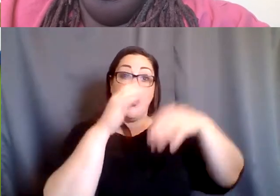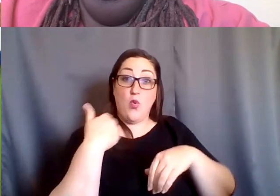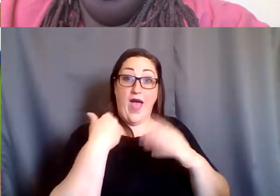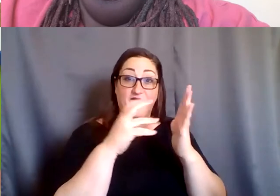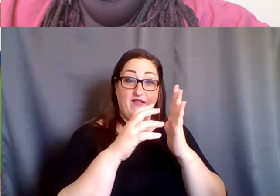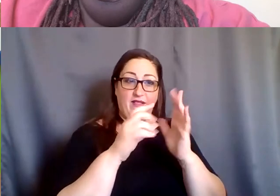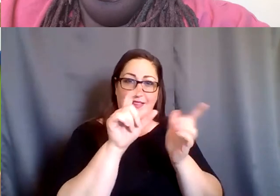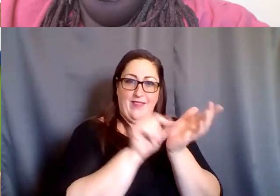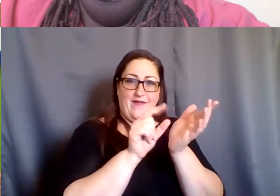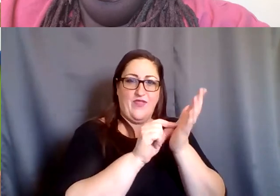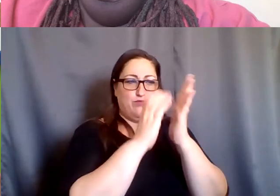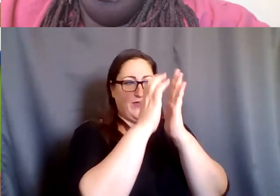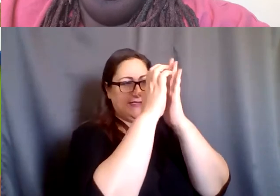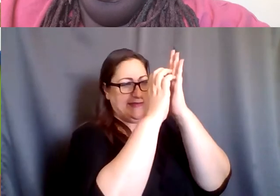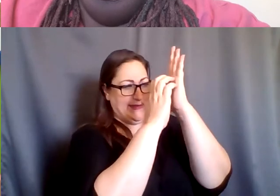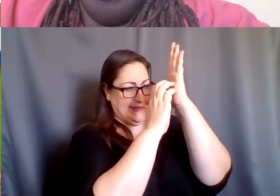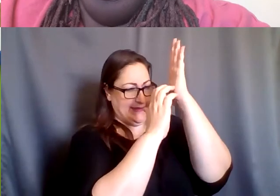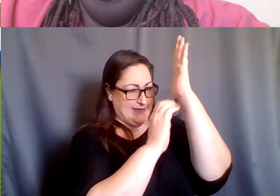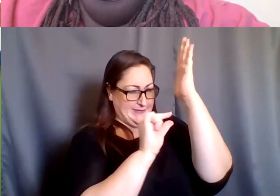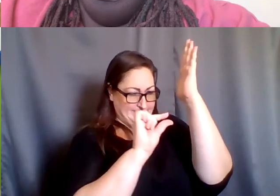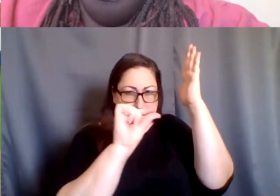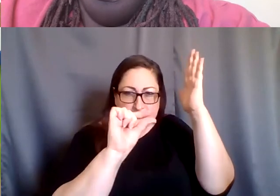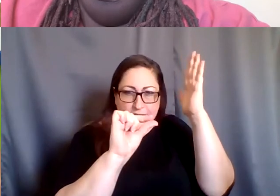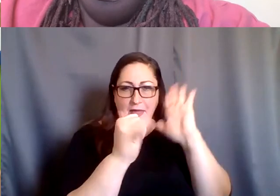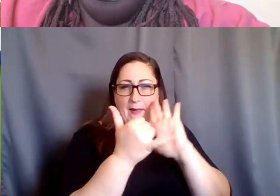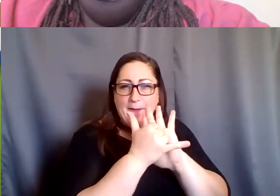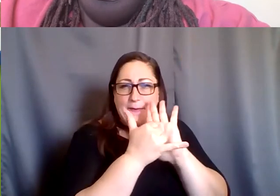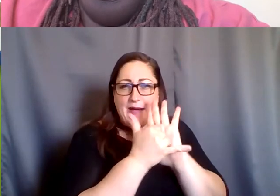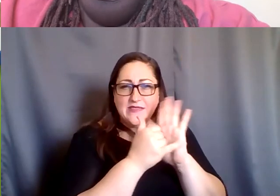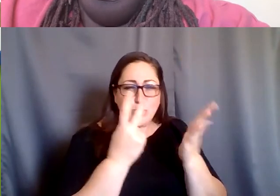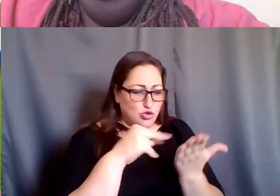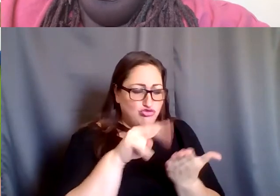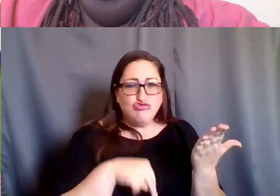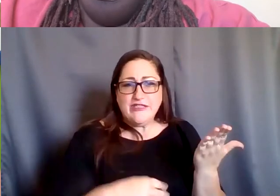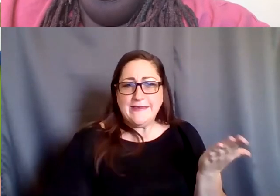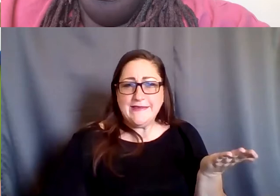have civil and human rights, because that’s kind of supposed to be the basis of the United States.